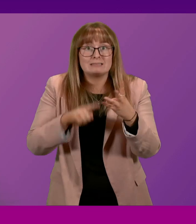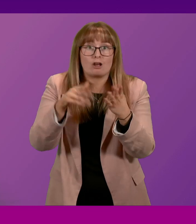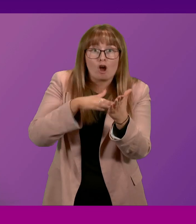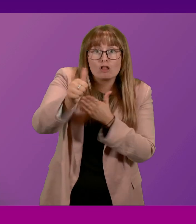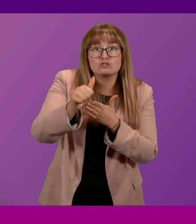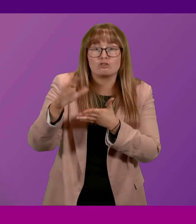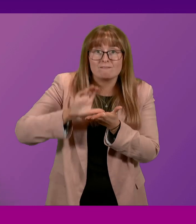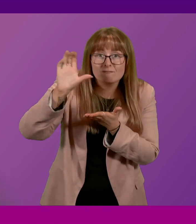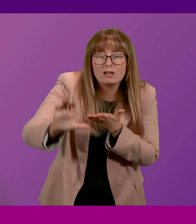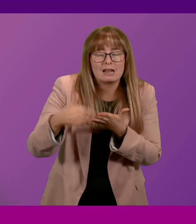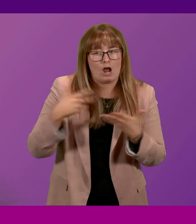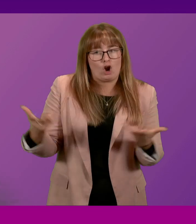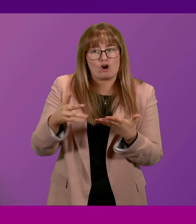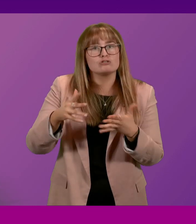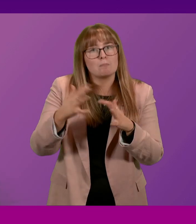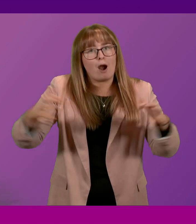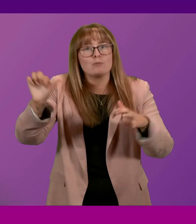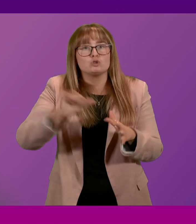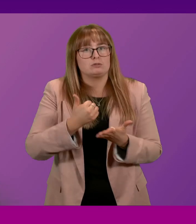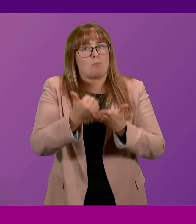and culture funding. I encourage the Parliament to support the provisions in the budget.